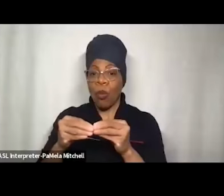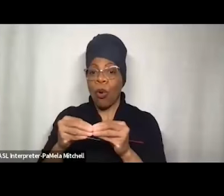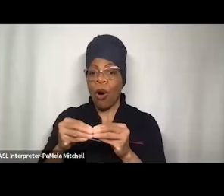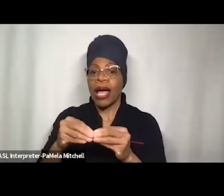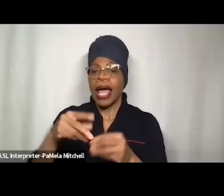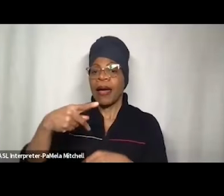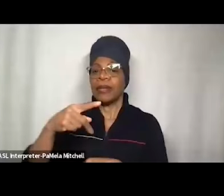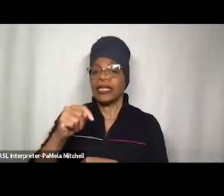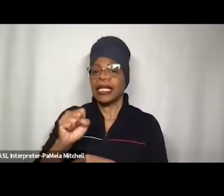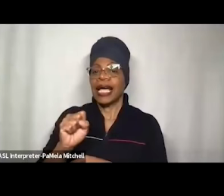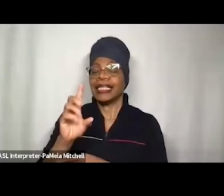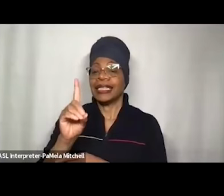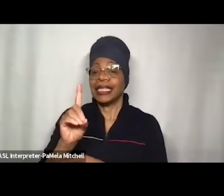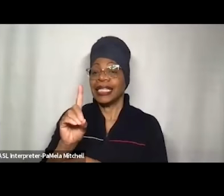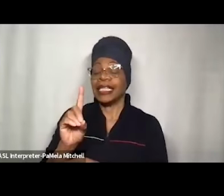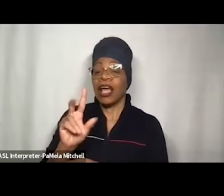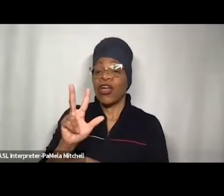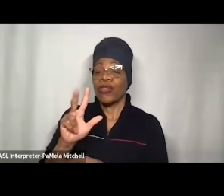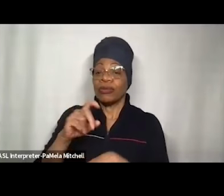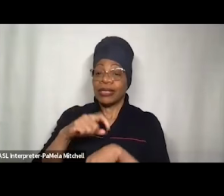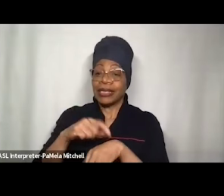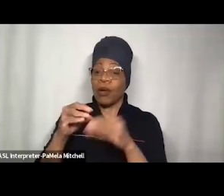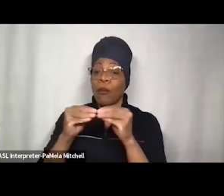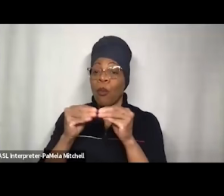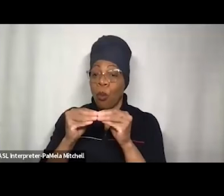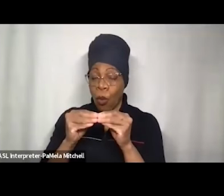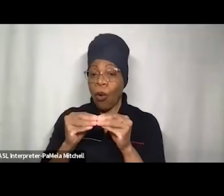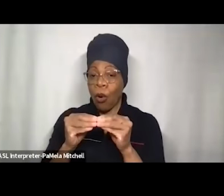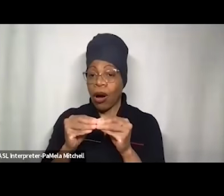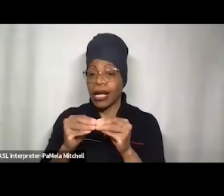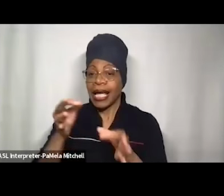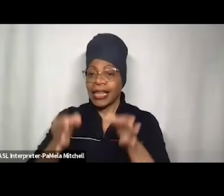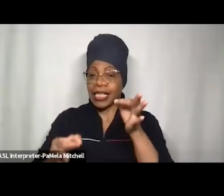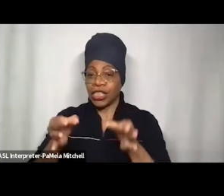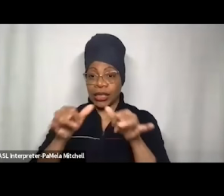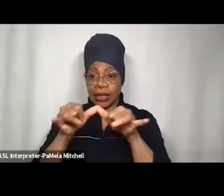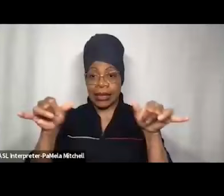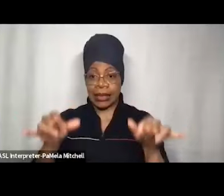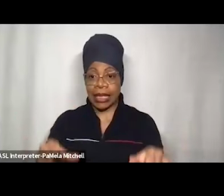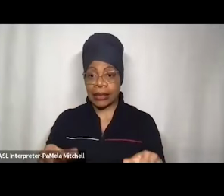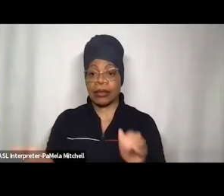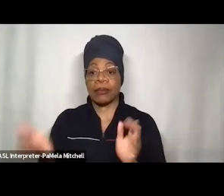three to seven times the rate in the justice setting. Again, these rates here I would say